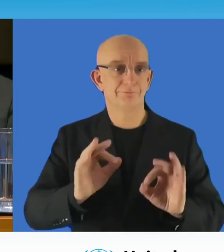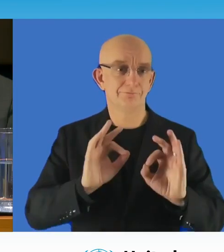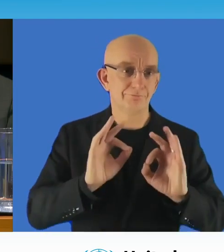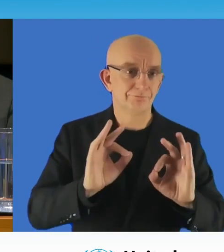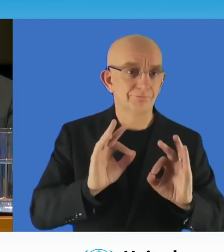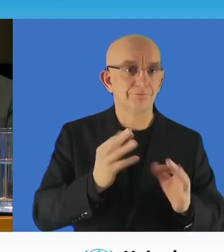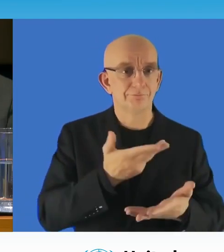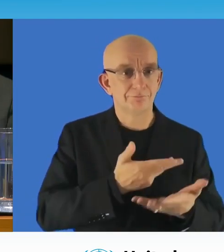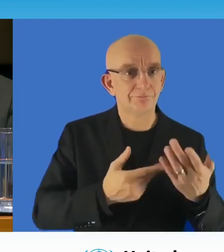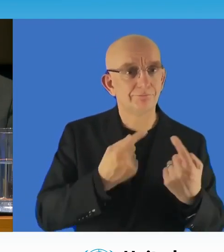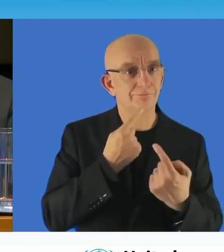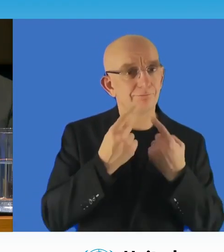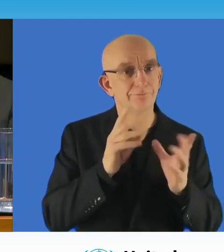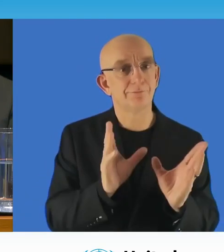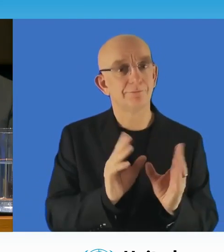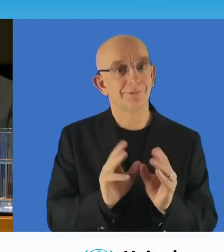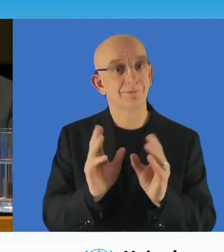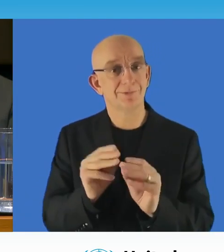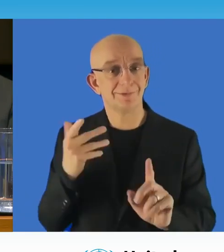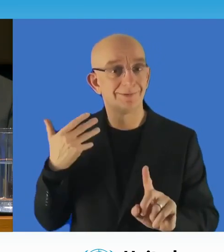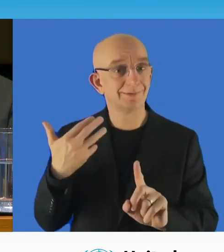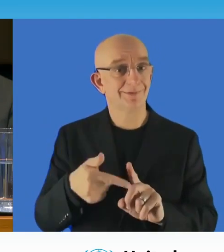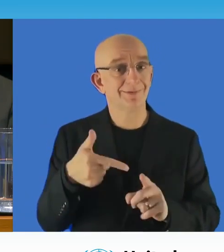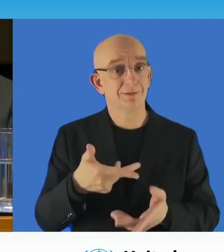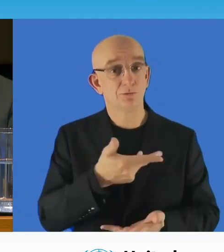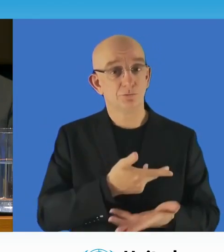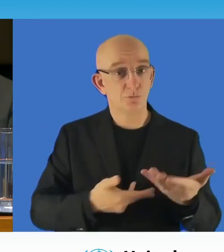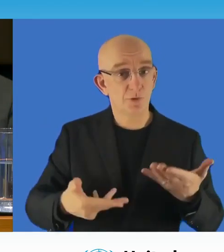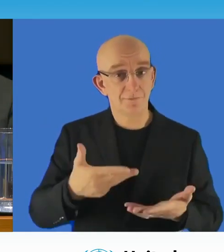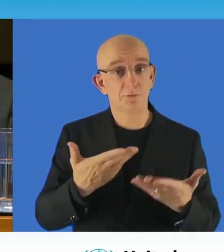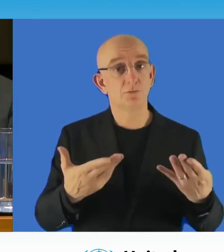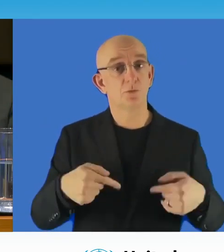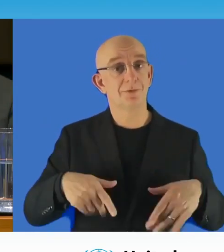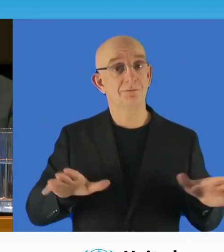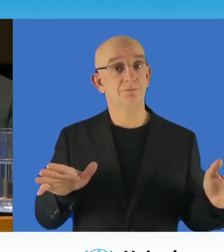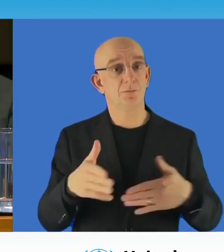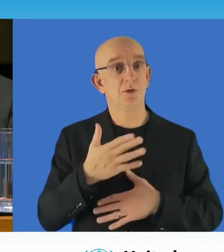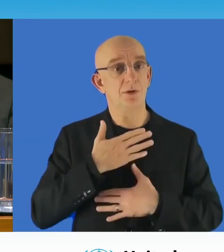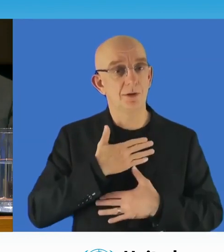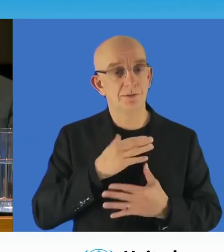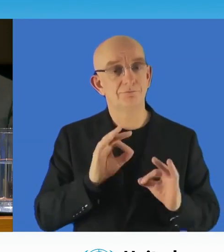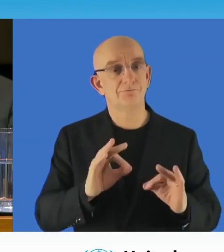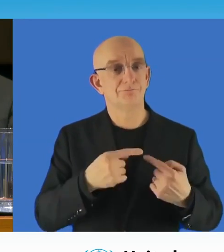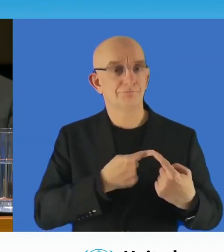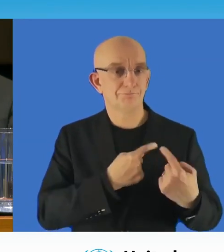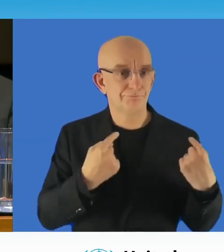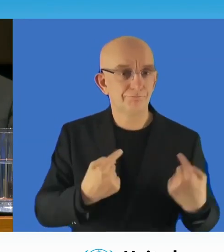conference on behalf of the Bureau I would like to extend a warm and sincere thank you to all